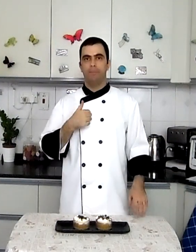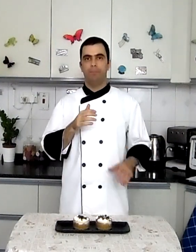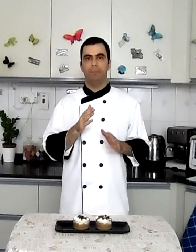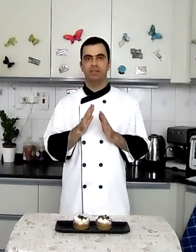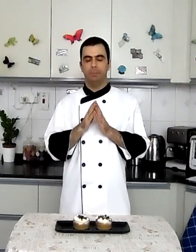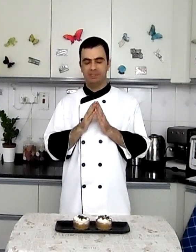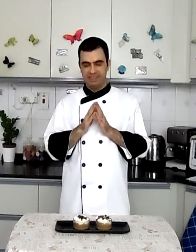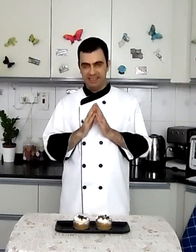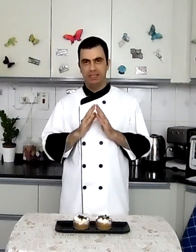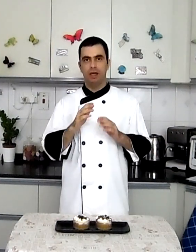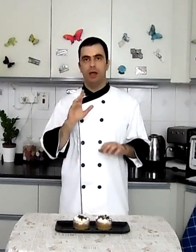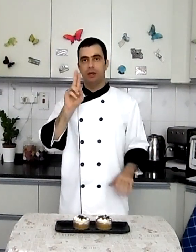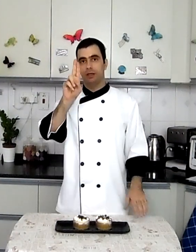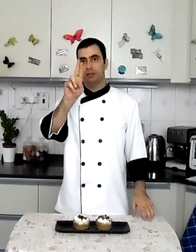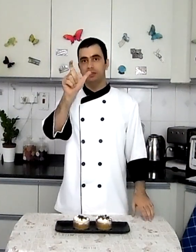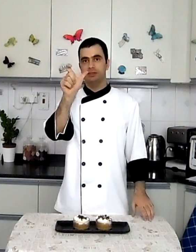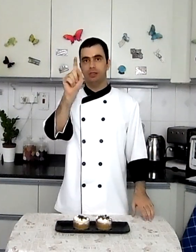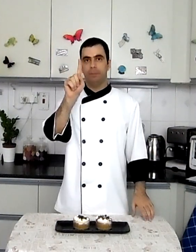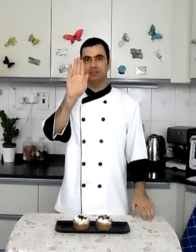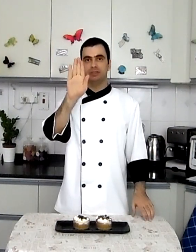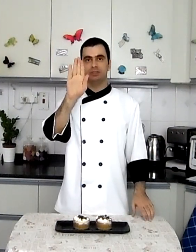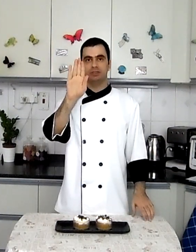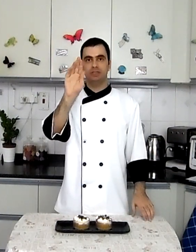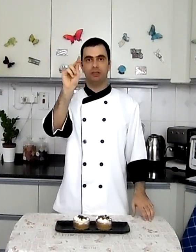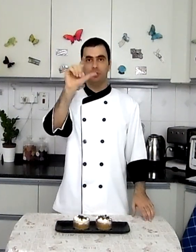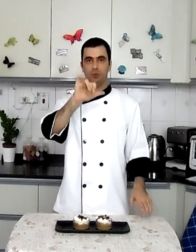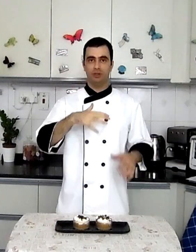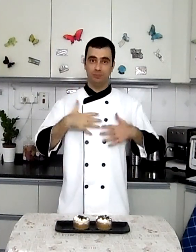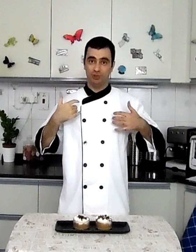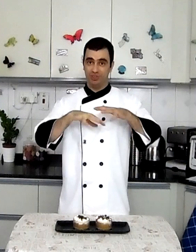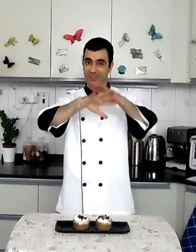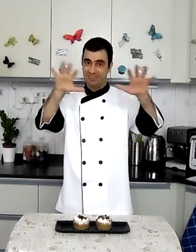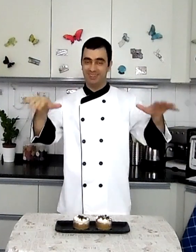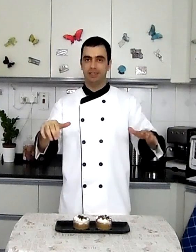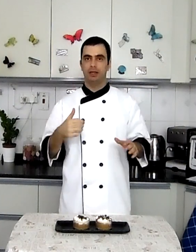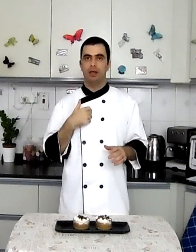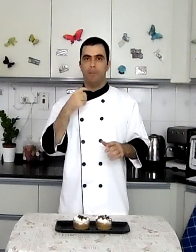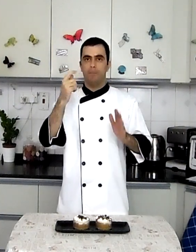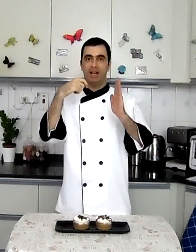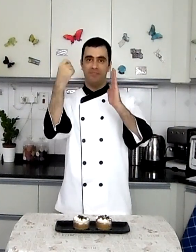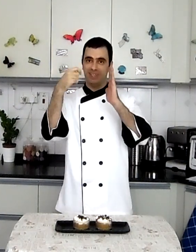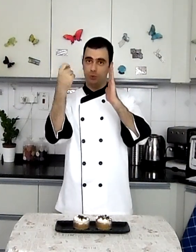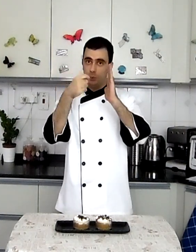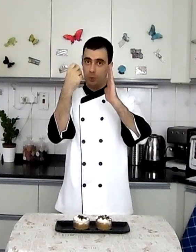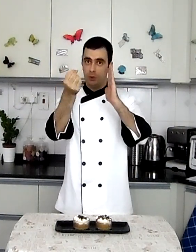I hope you enjoyed this video بتمنى تكونوا انبسطوا بالفيديو